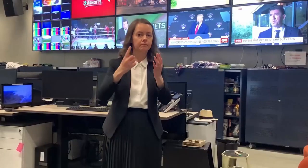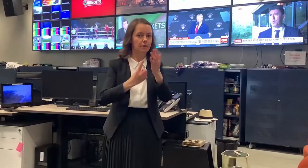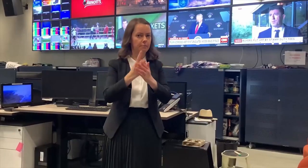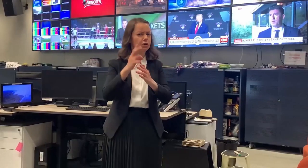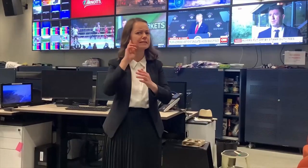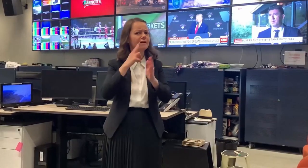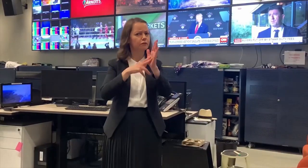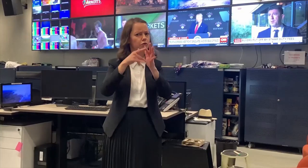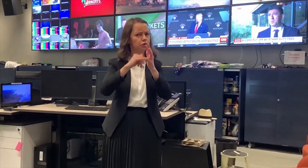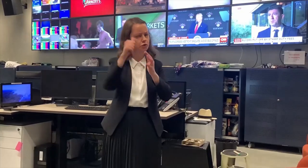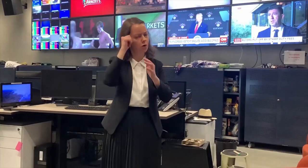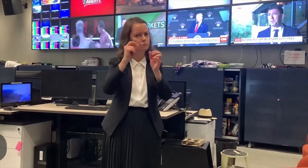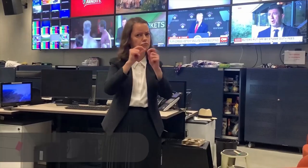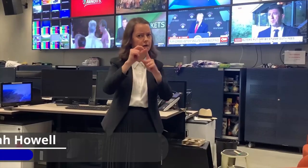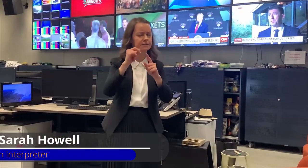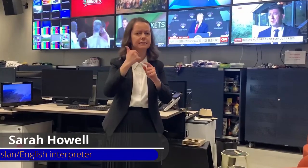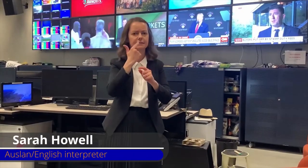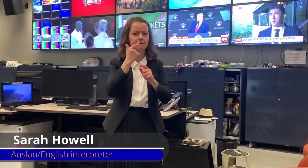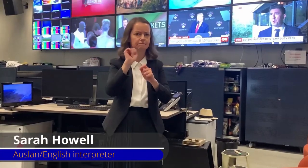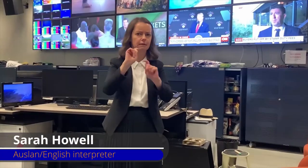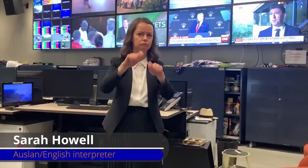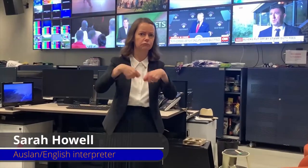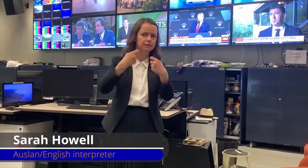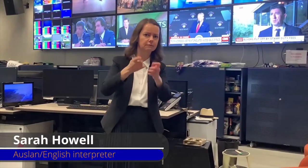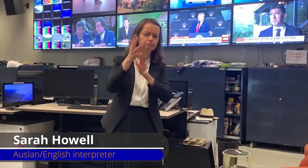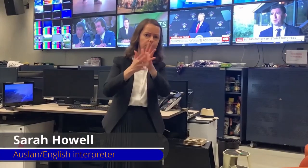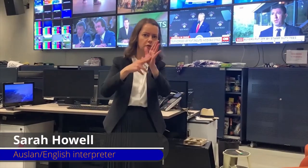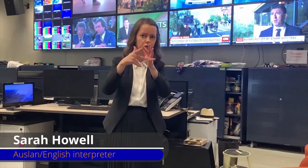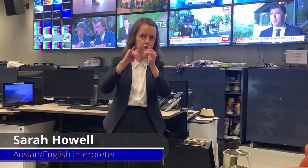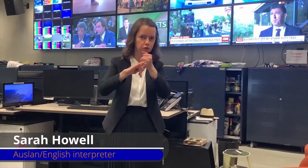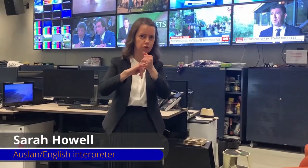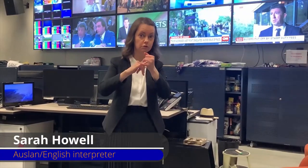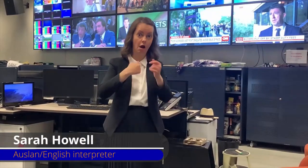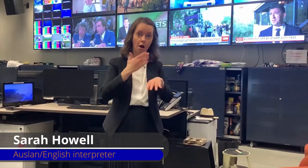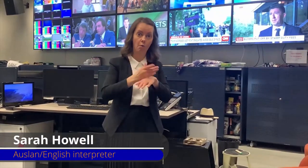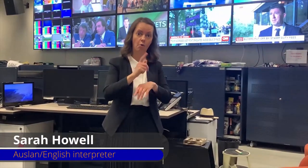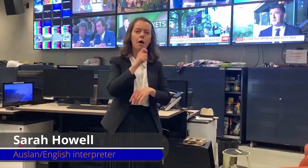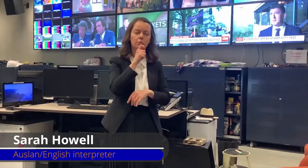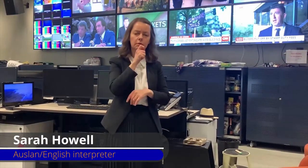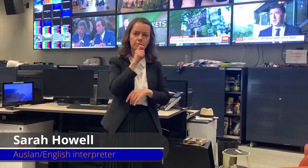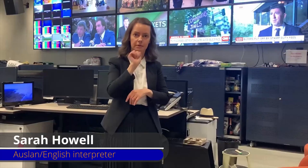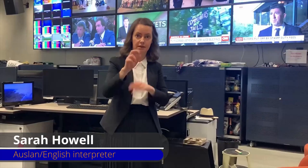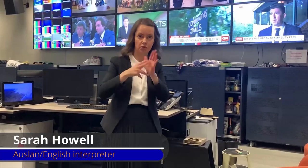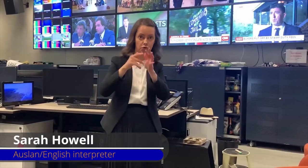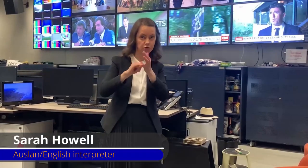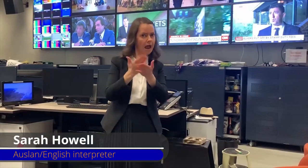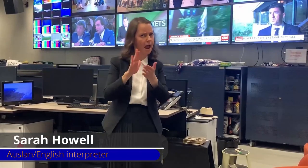The Deaf news presenters are Brent and Stef. I work on the translation.